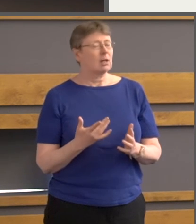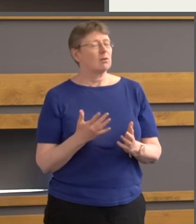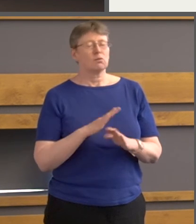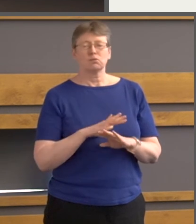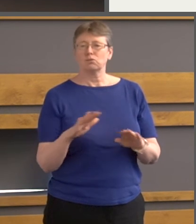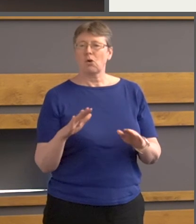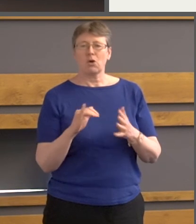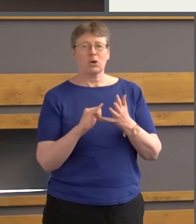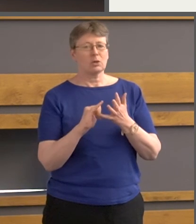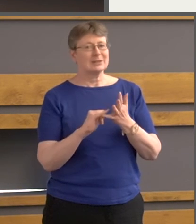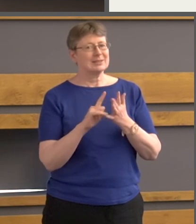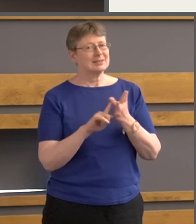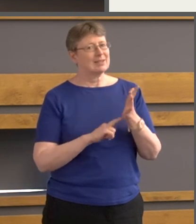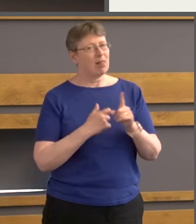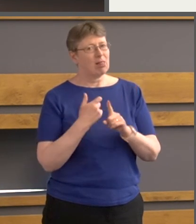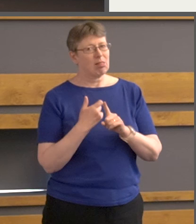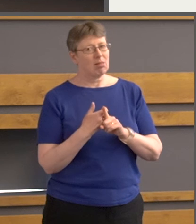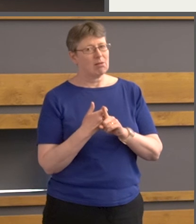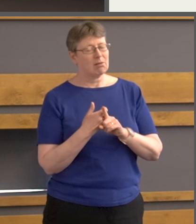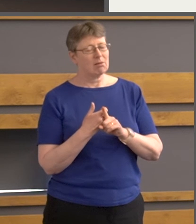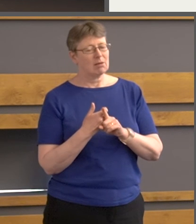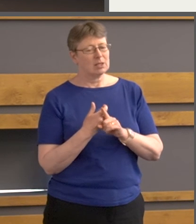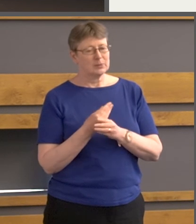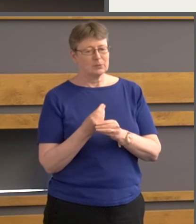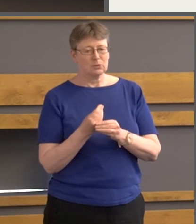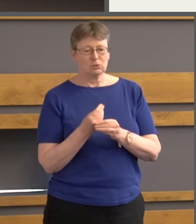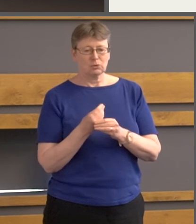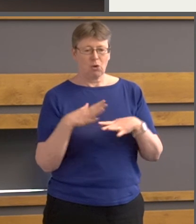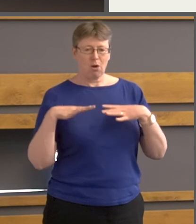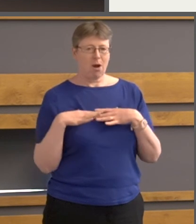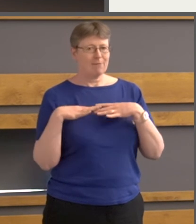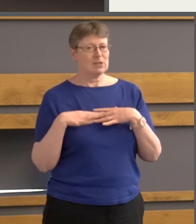It's not, yeah, it's not comfortable like cotton.